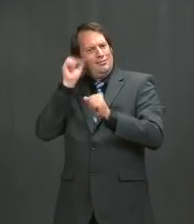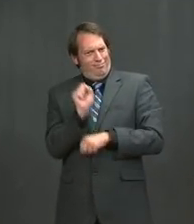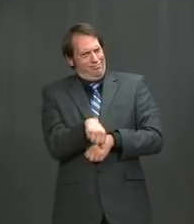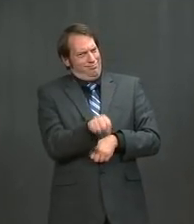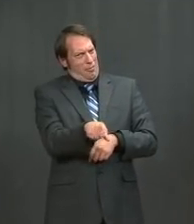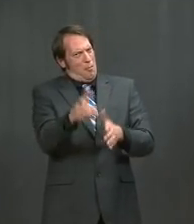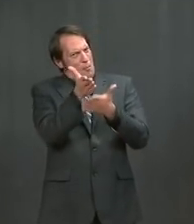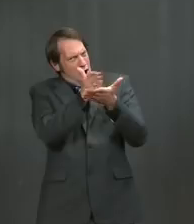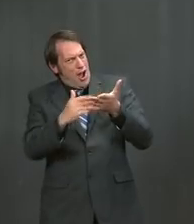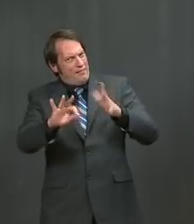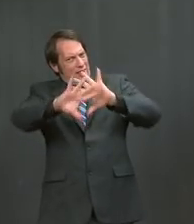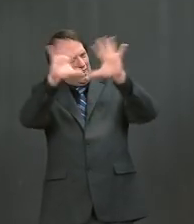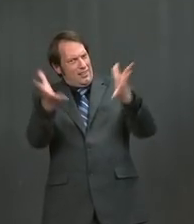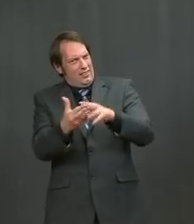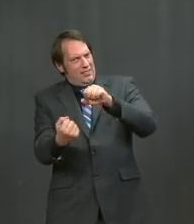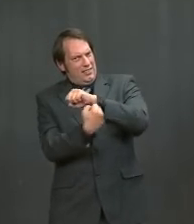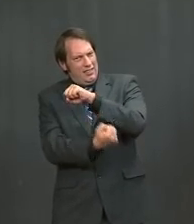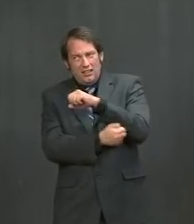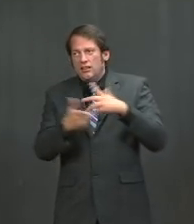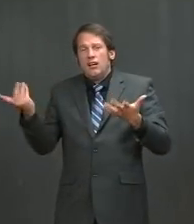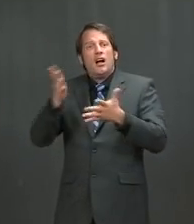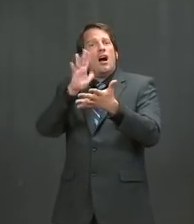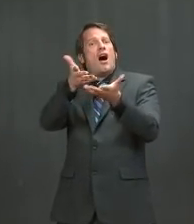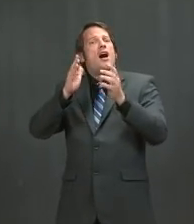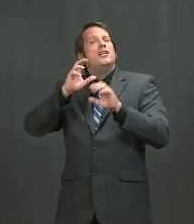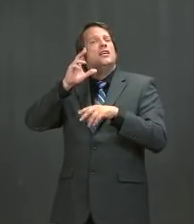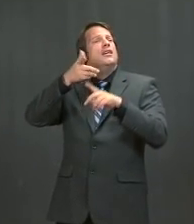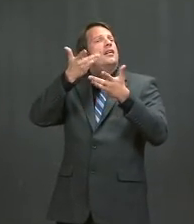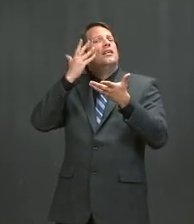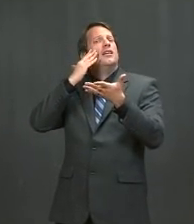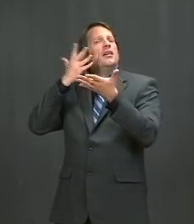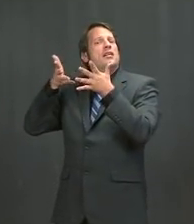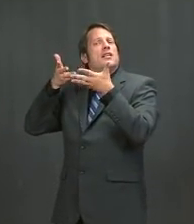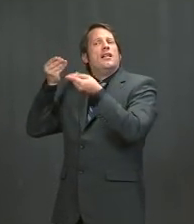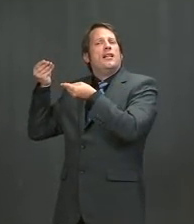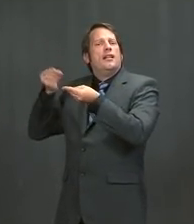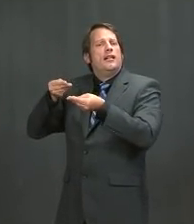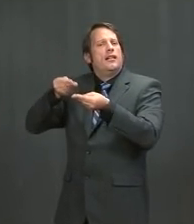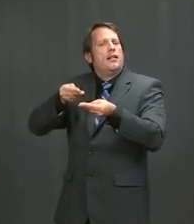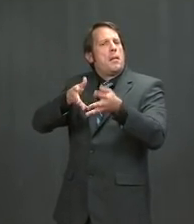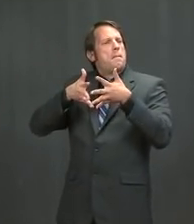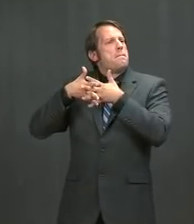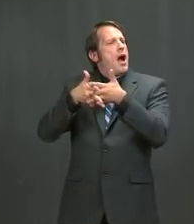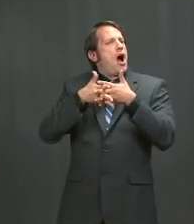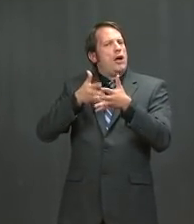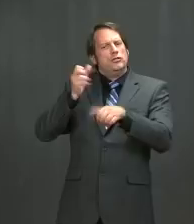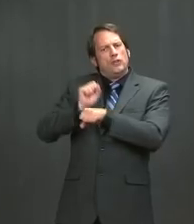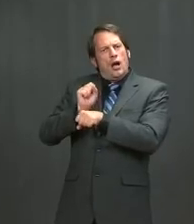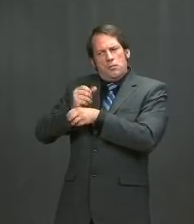so that we're never again at the mercy of China or any other nation is not investing in infrastructure; the President disagrees.